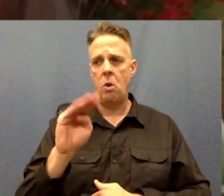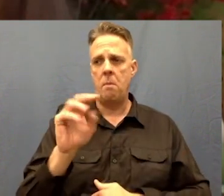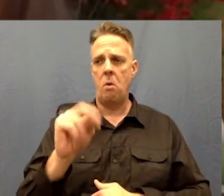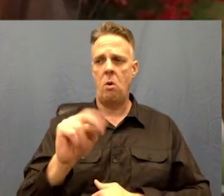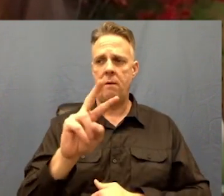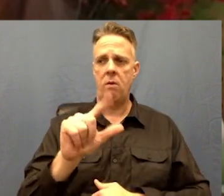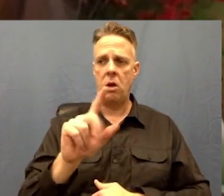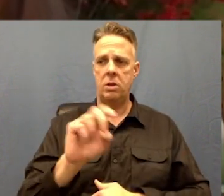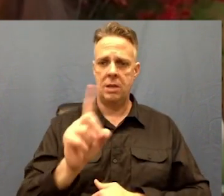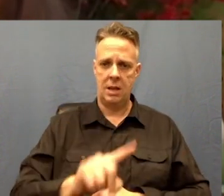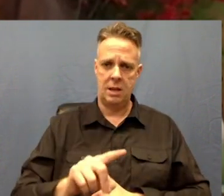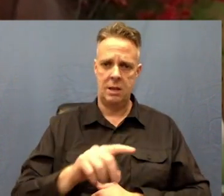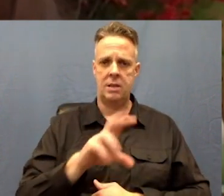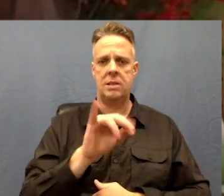VALDEZ, CIVIC LIFE DIRECTOR SUK RHEE, AND OUR